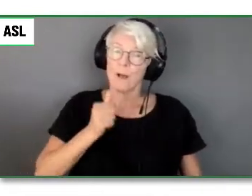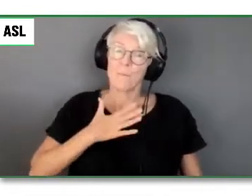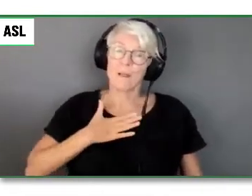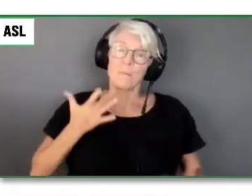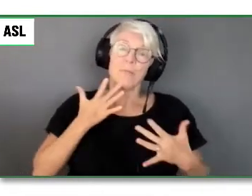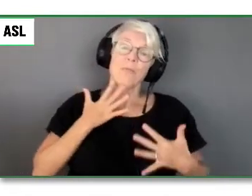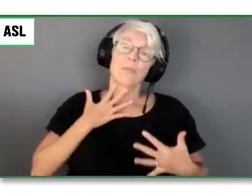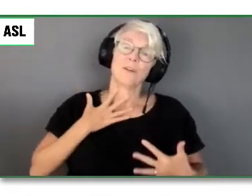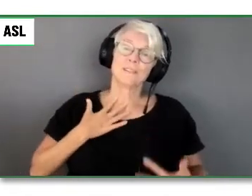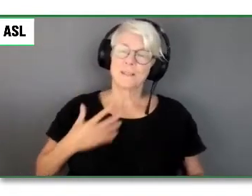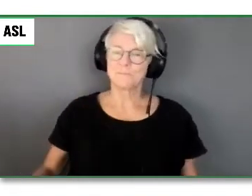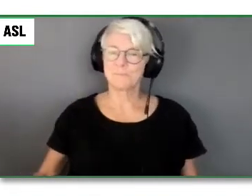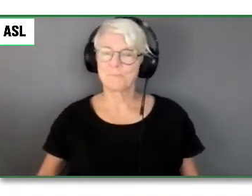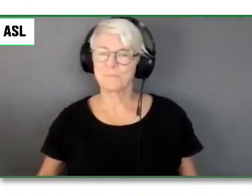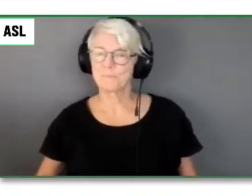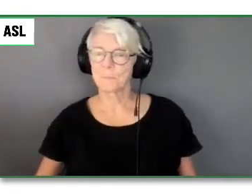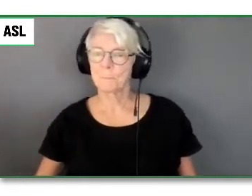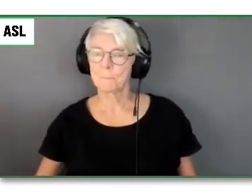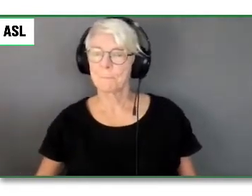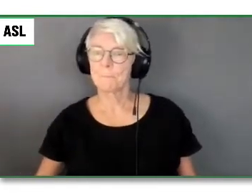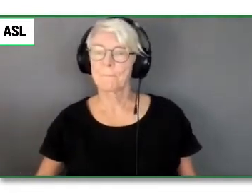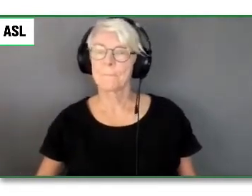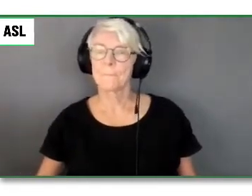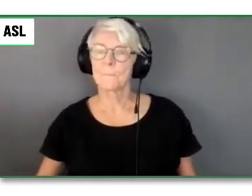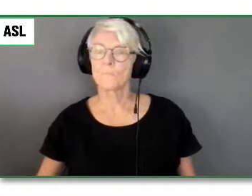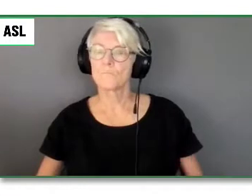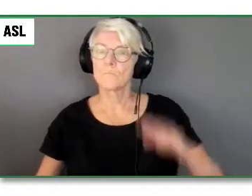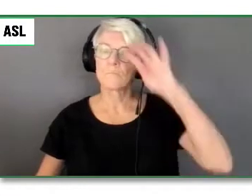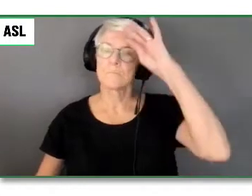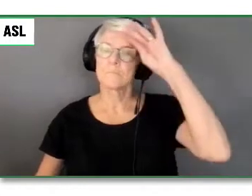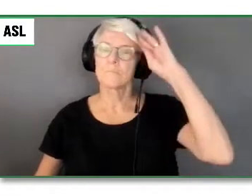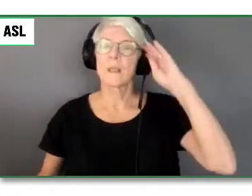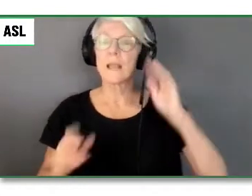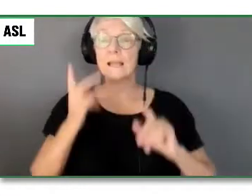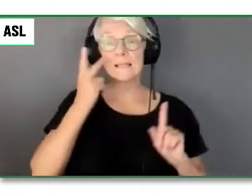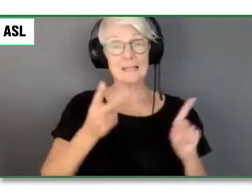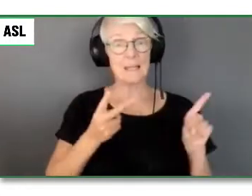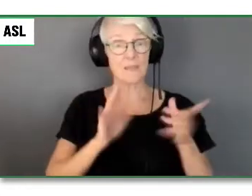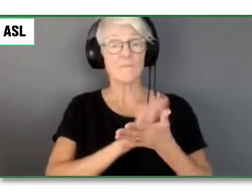Next slide. As you can see in the video I am going